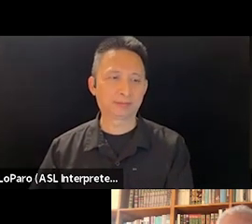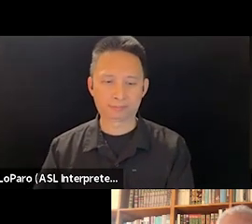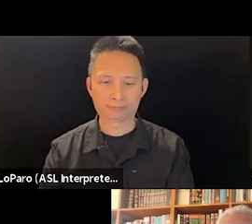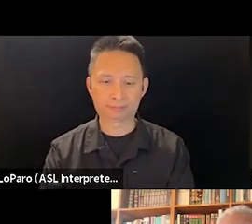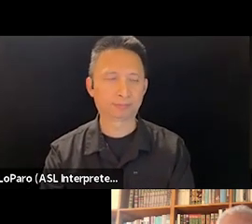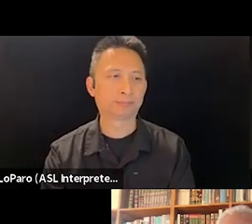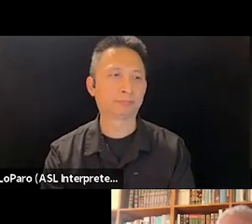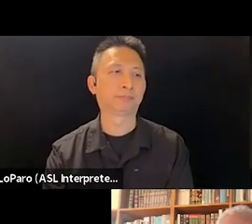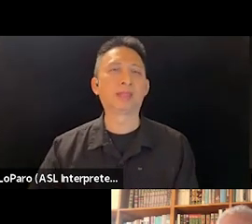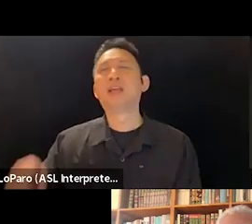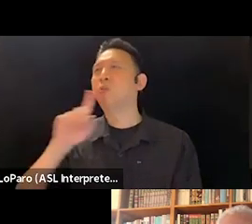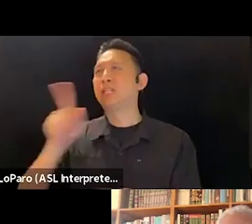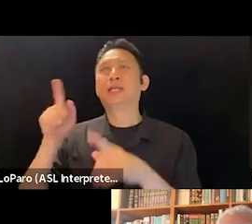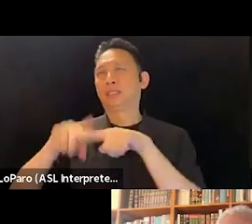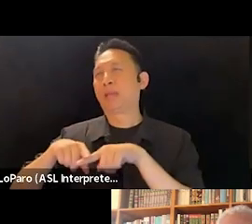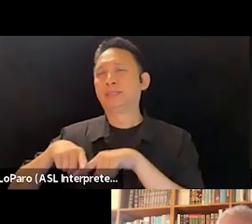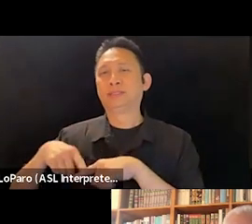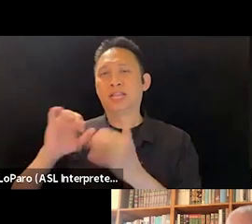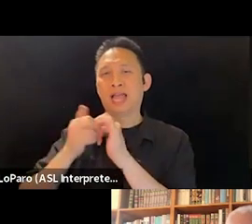will lead that in a way in terms who's doing what.